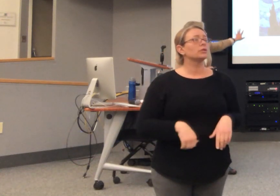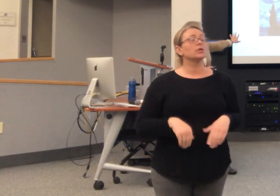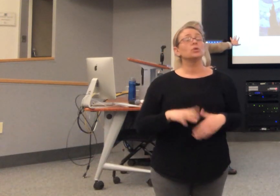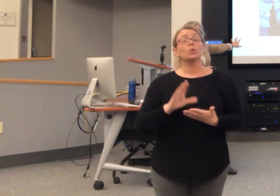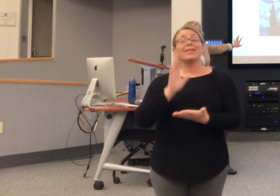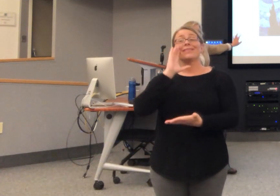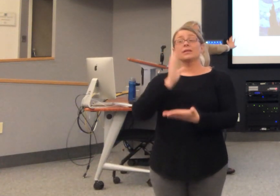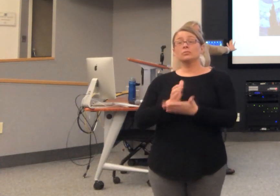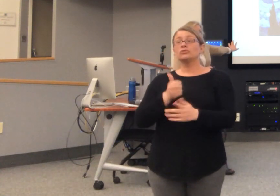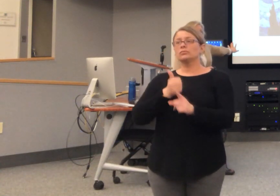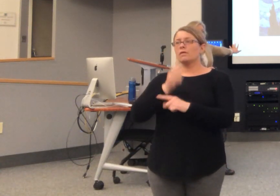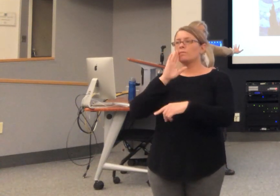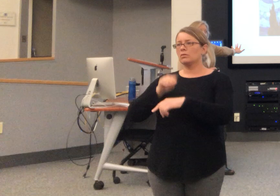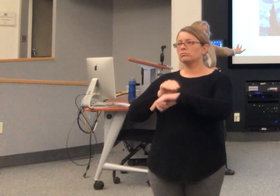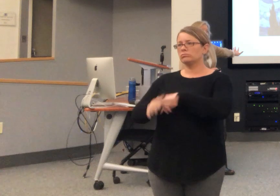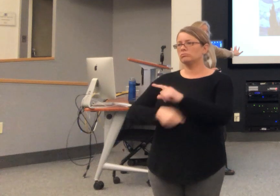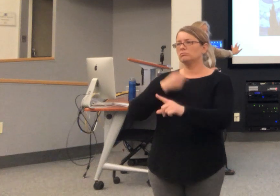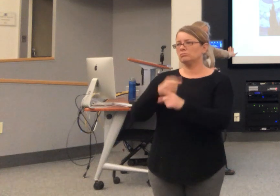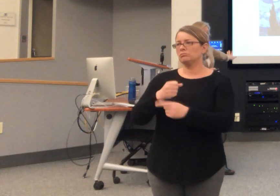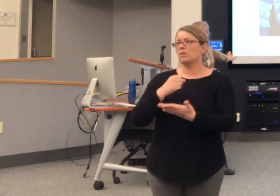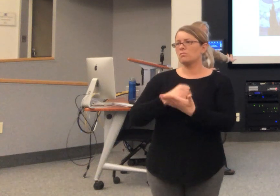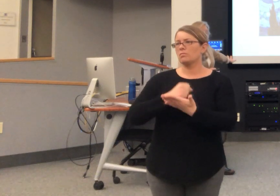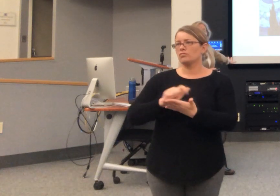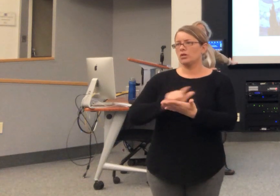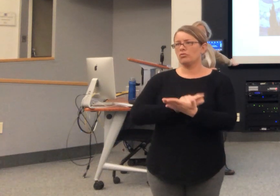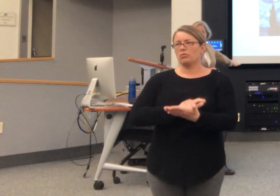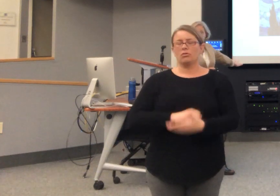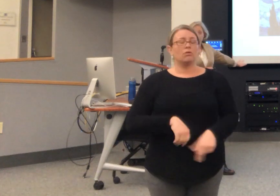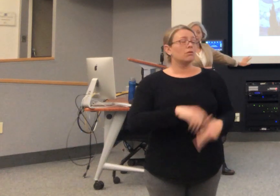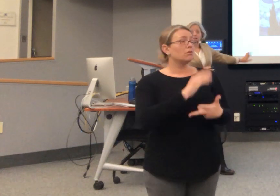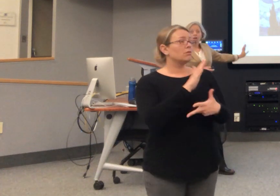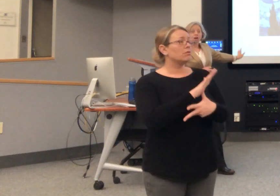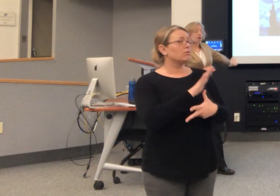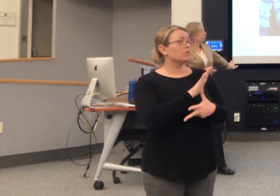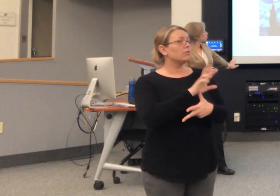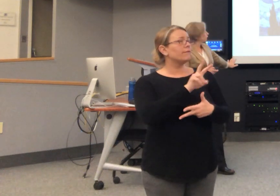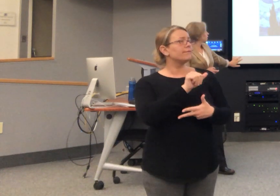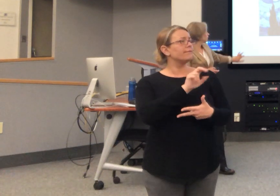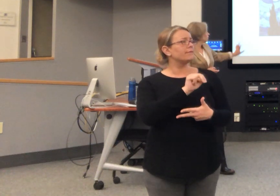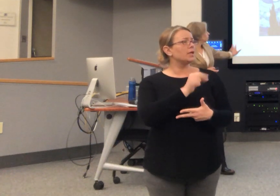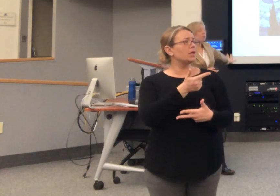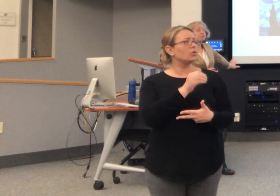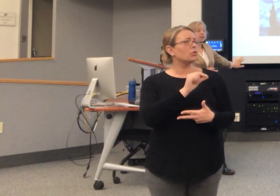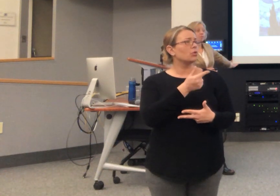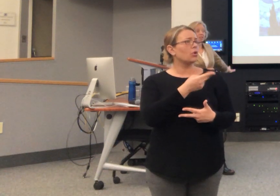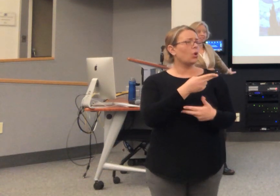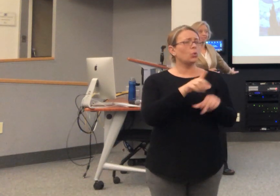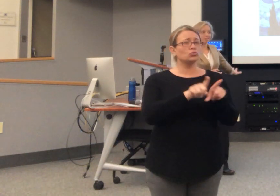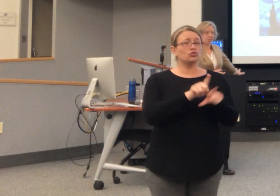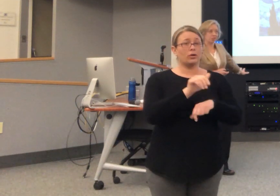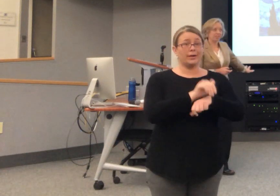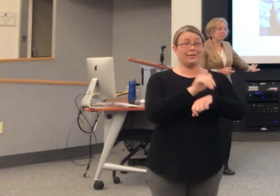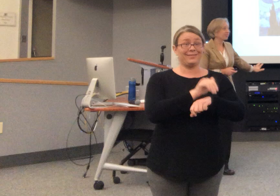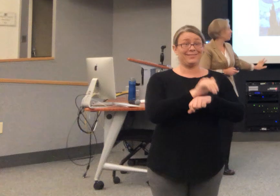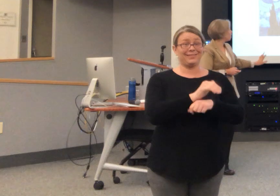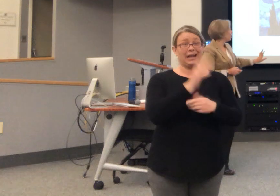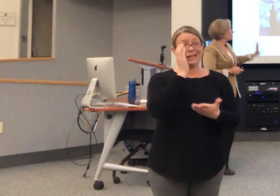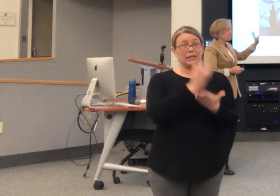So the first image here I'm sure a lot of you recognize is Van Gogh's Starry Night created some time in the 19th century.